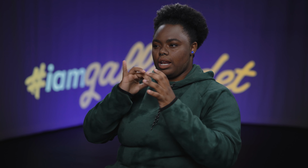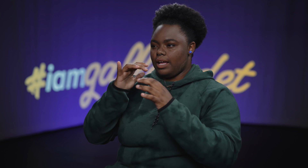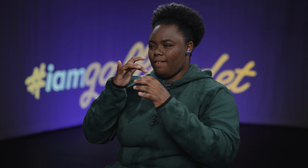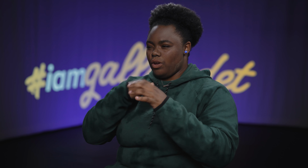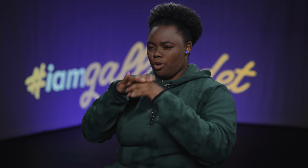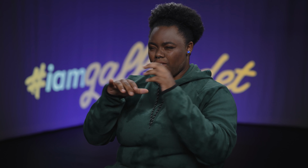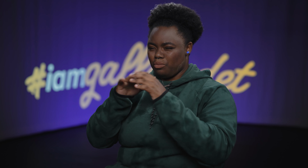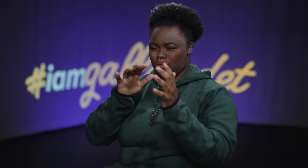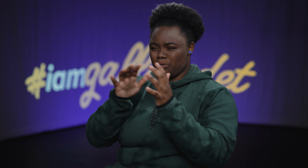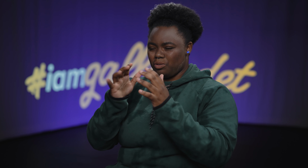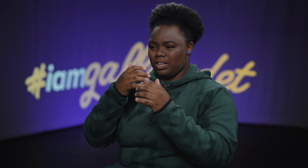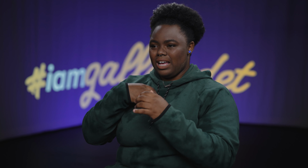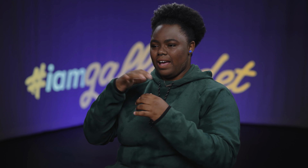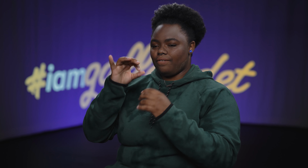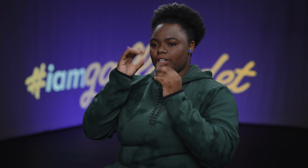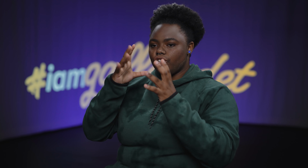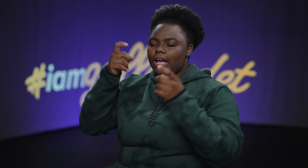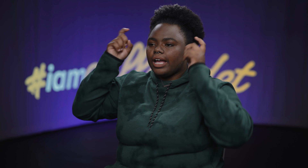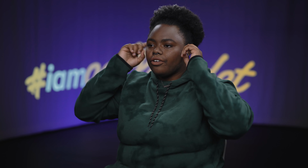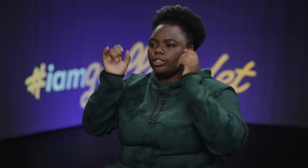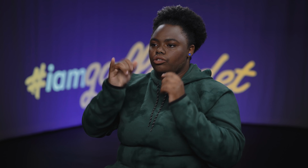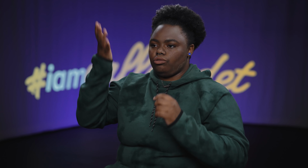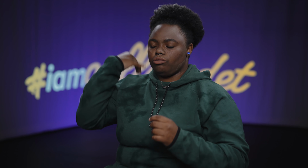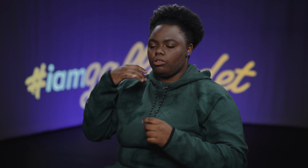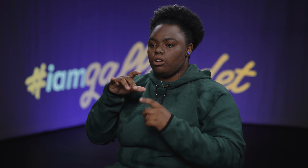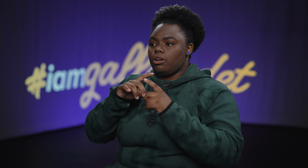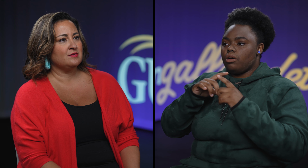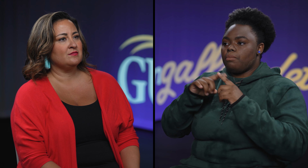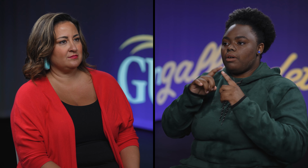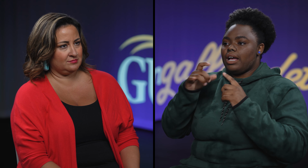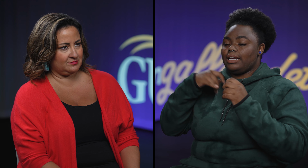I wanted to feel comfortable, I also used to have hearing aids.